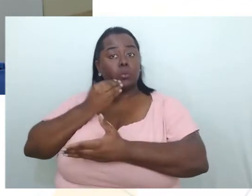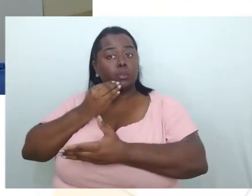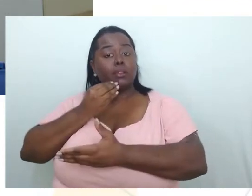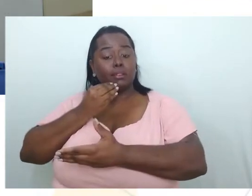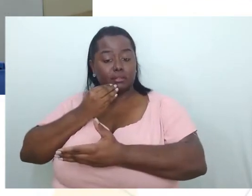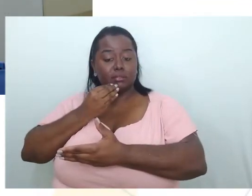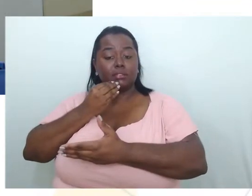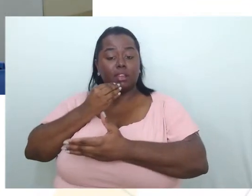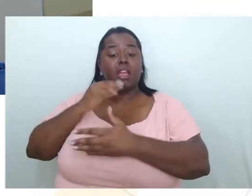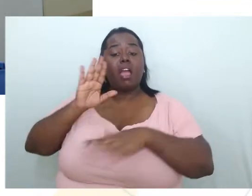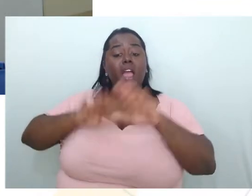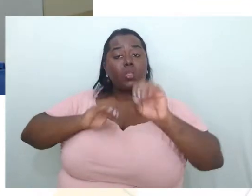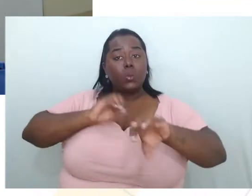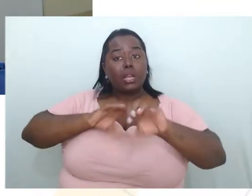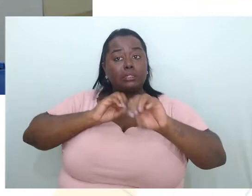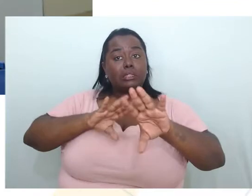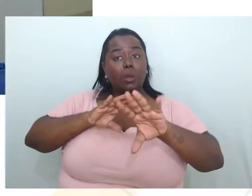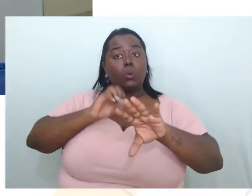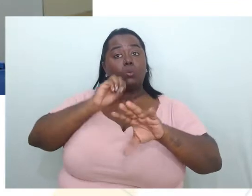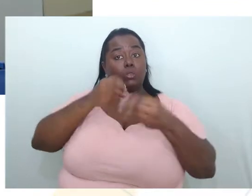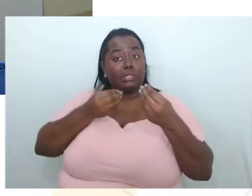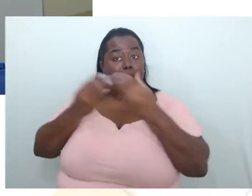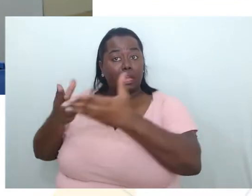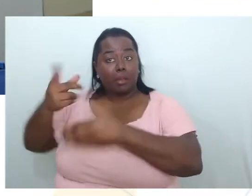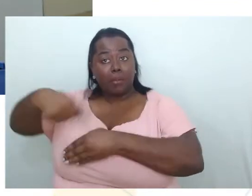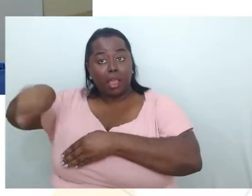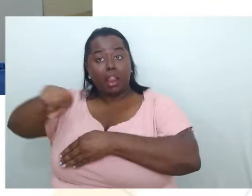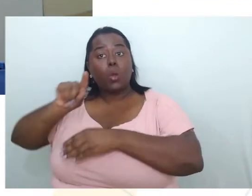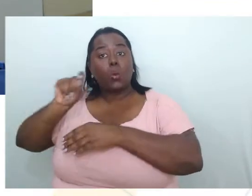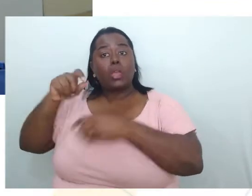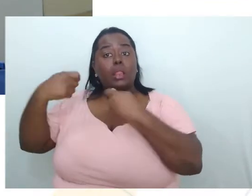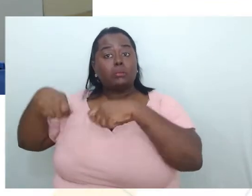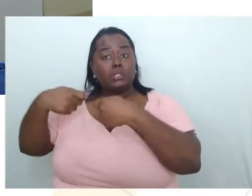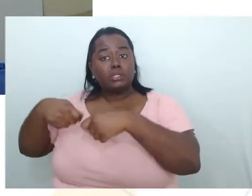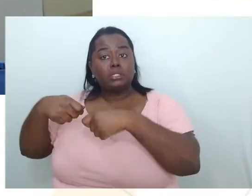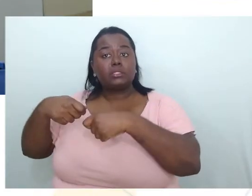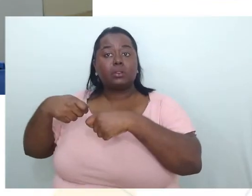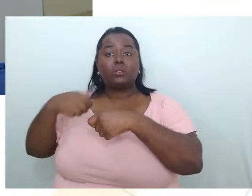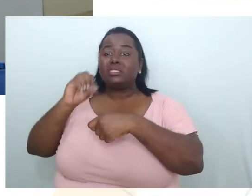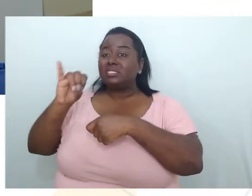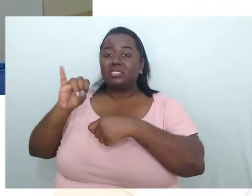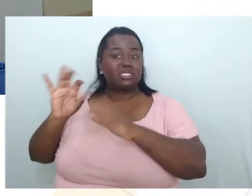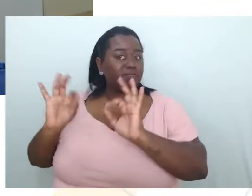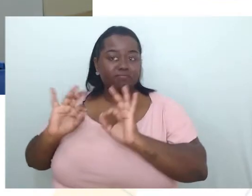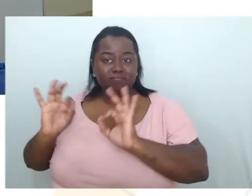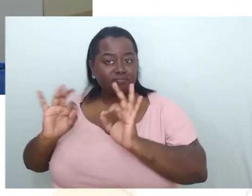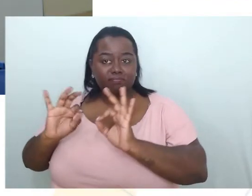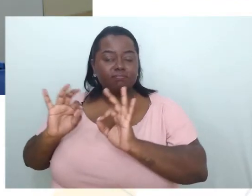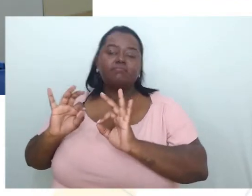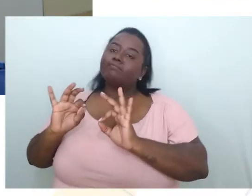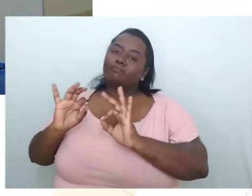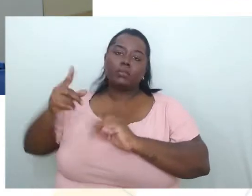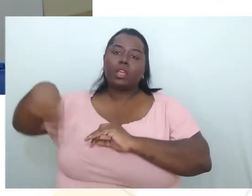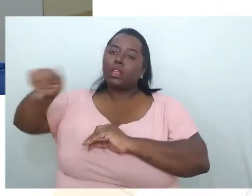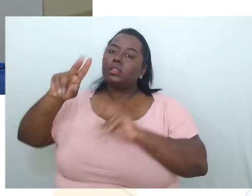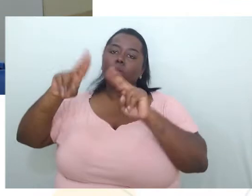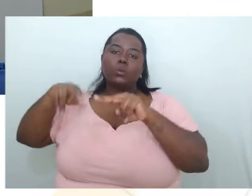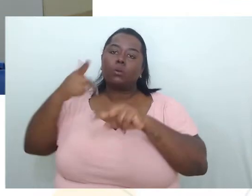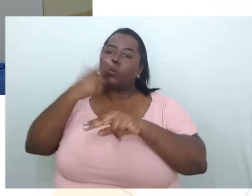that they need they will never be able to live or lift them up from the situation's they are in, you can give them the money